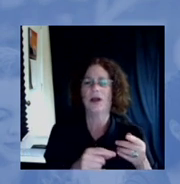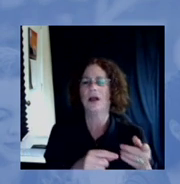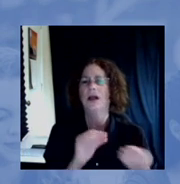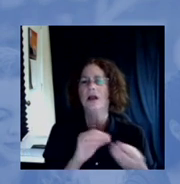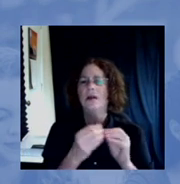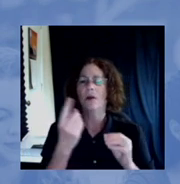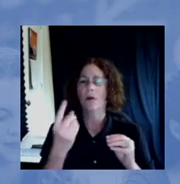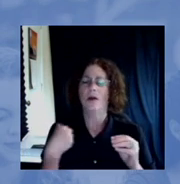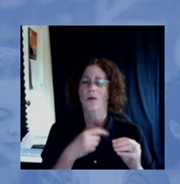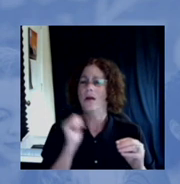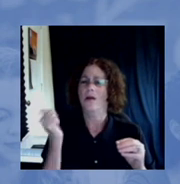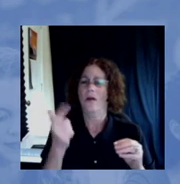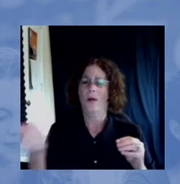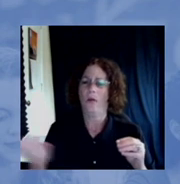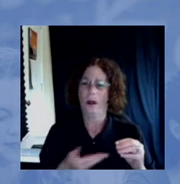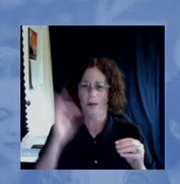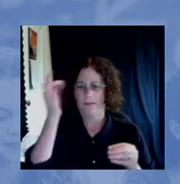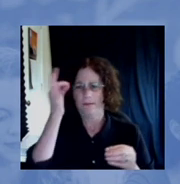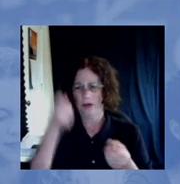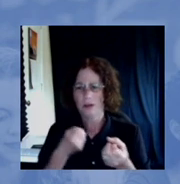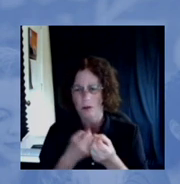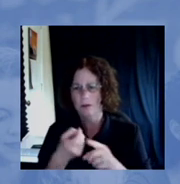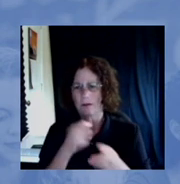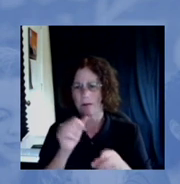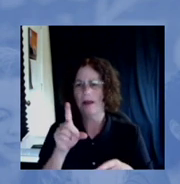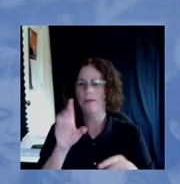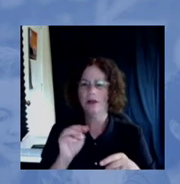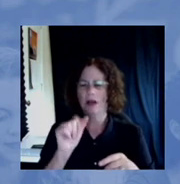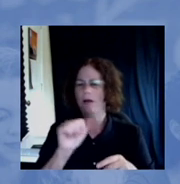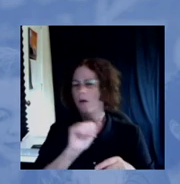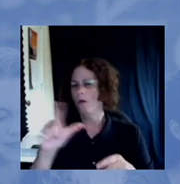THE LEVEL OF FEDERAL SUPPORT FROM THE ADMINISTRATION AT ALL LEVELS WHETHER INFRASTRUCTURE FOR SCHOOLS,